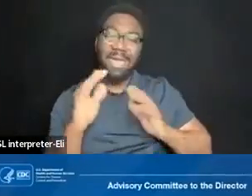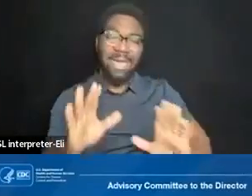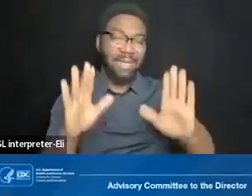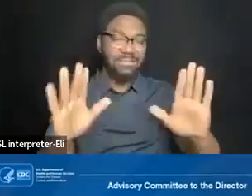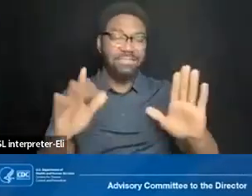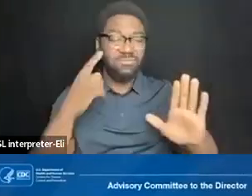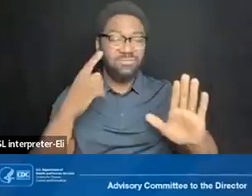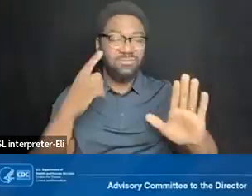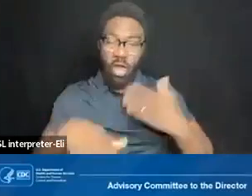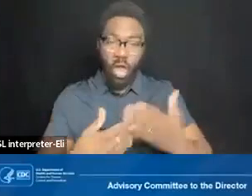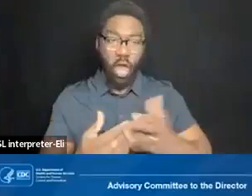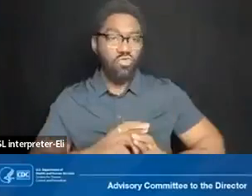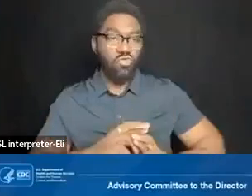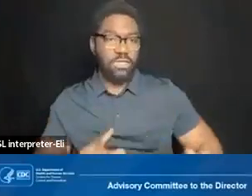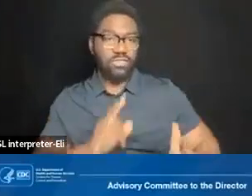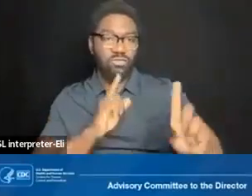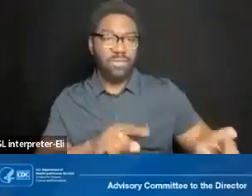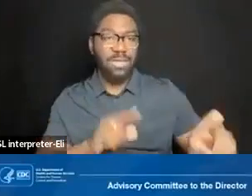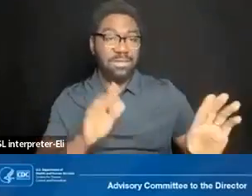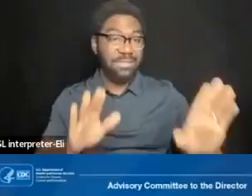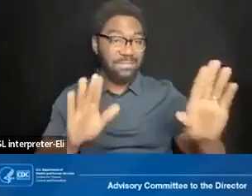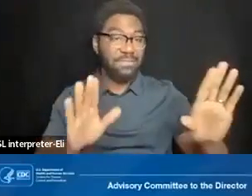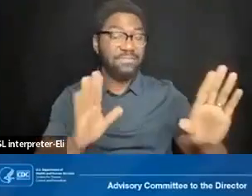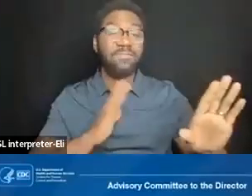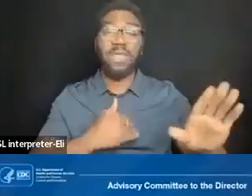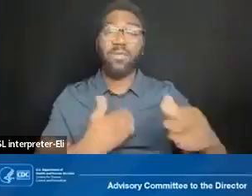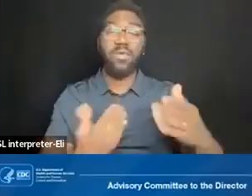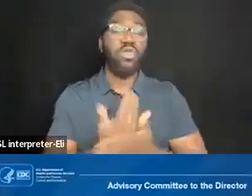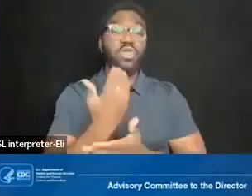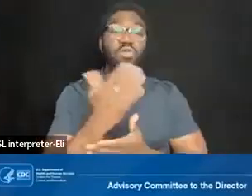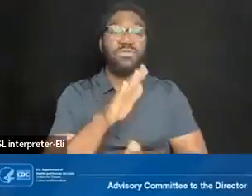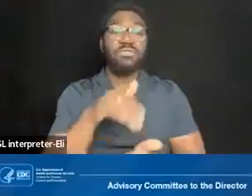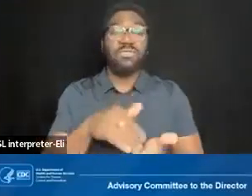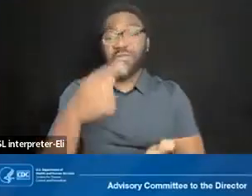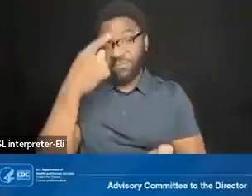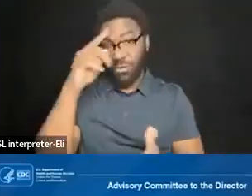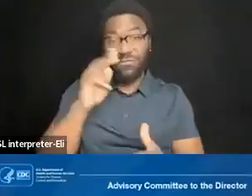Our new center for forecasting and outbreak analytics will report to the director